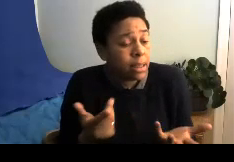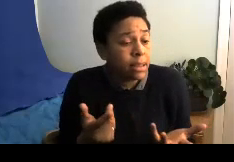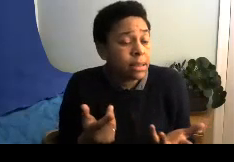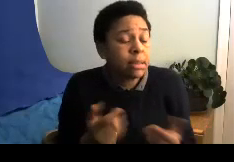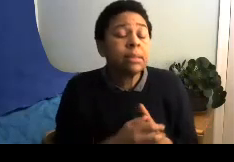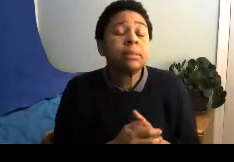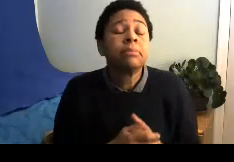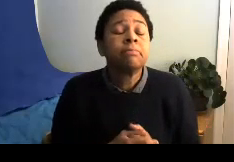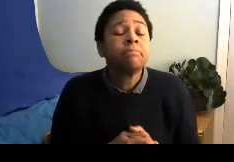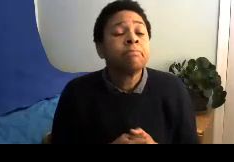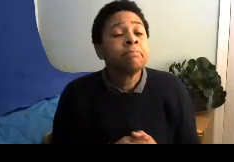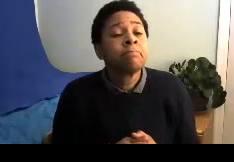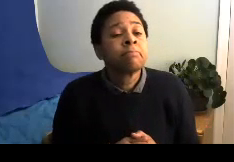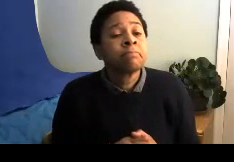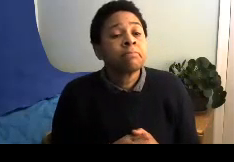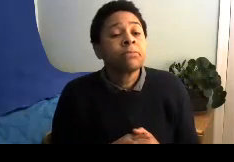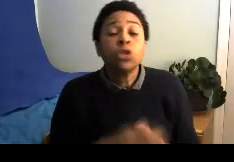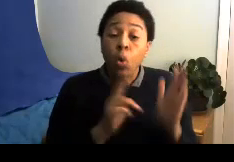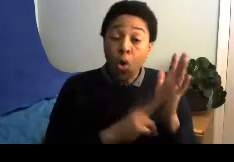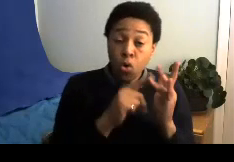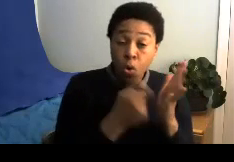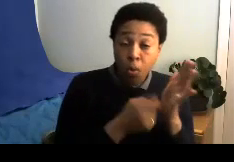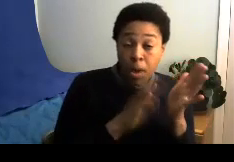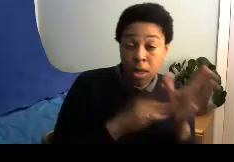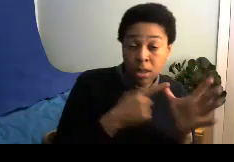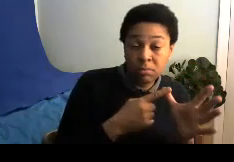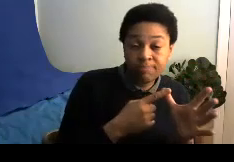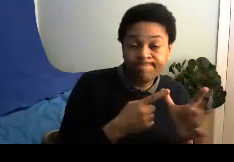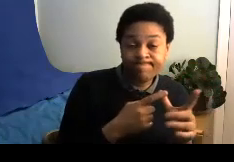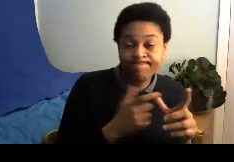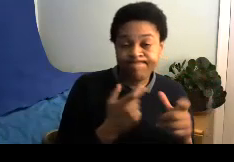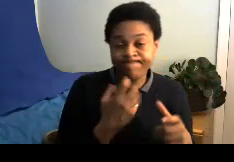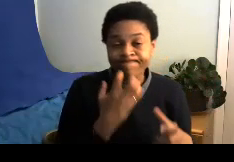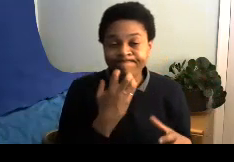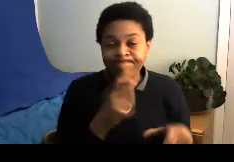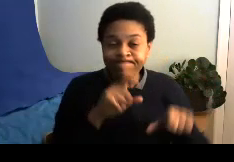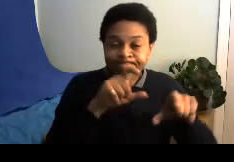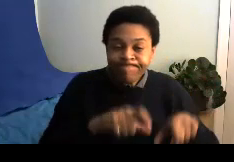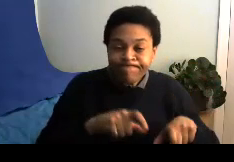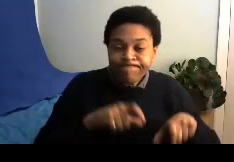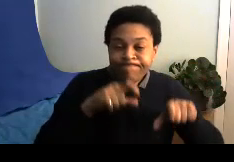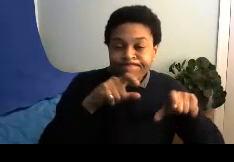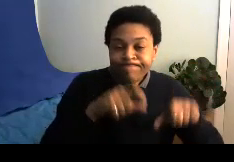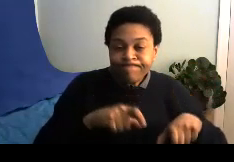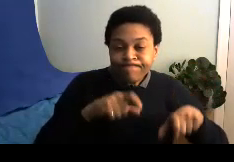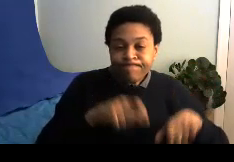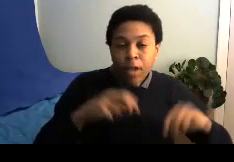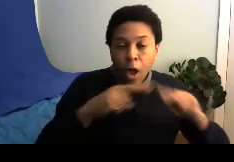able to. So he's left at home, as the homemaker. And he is